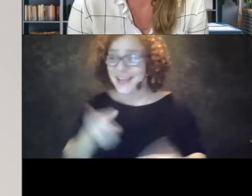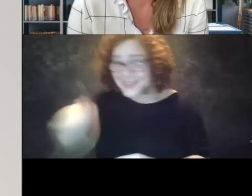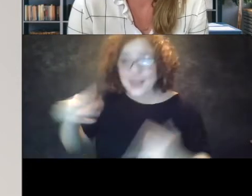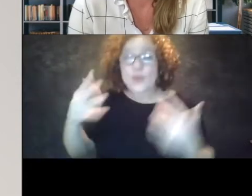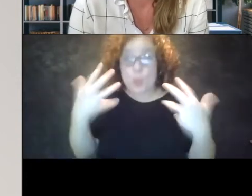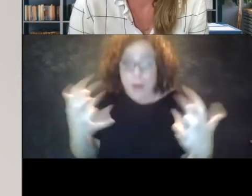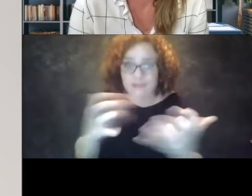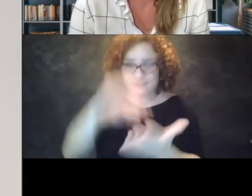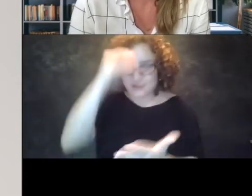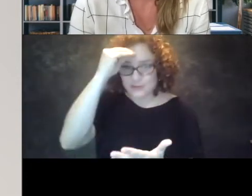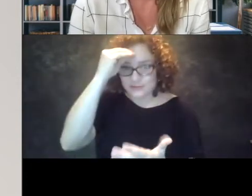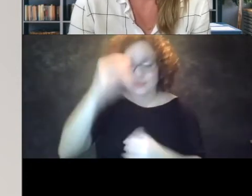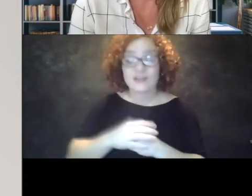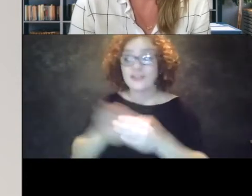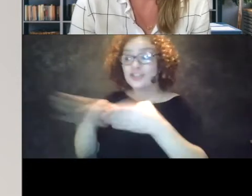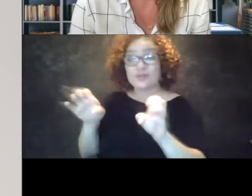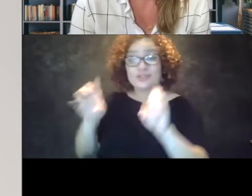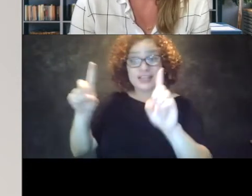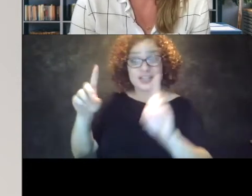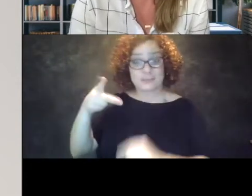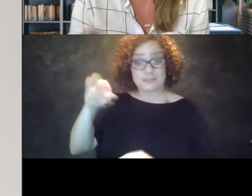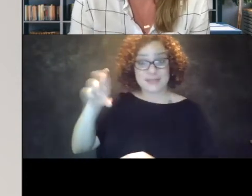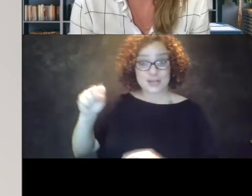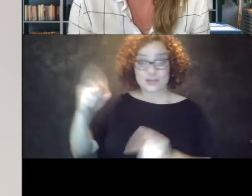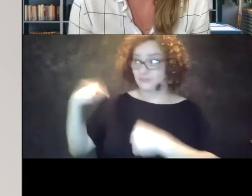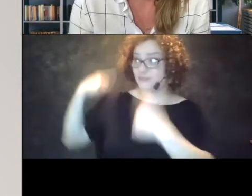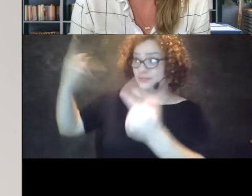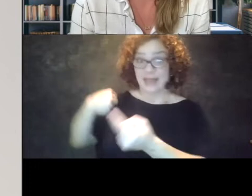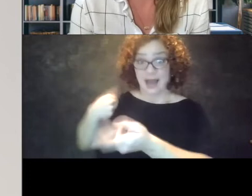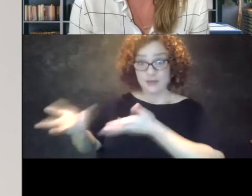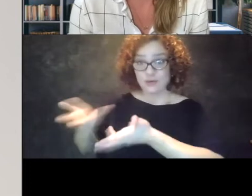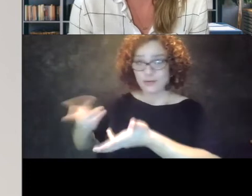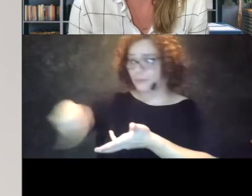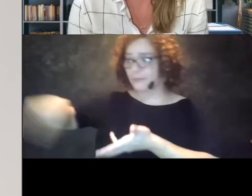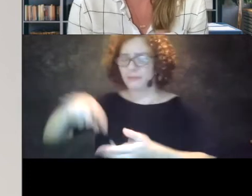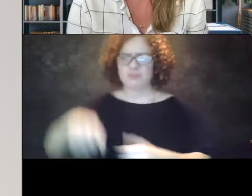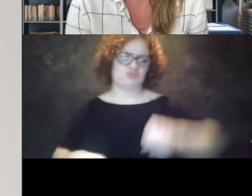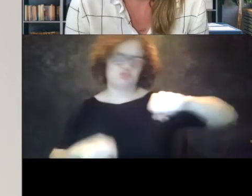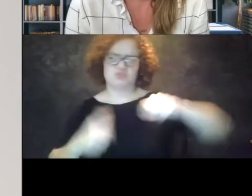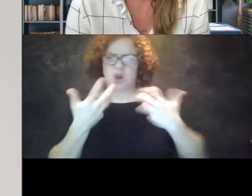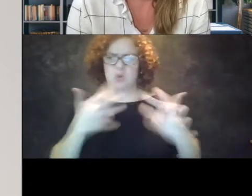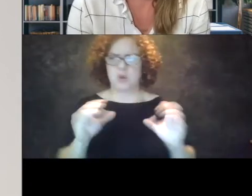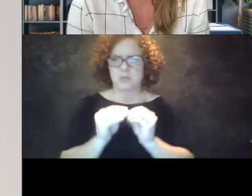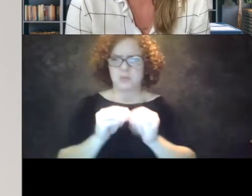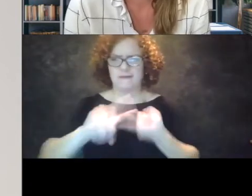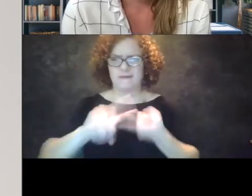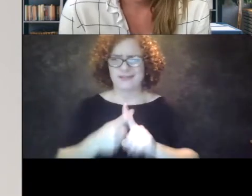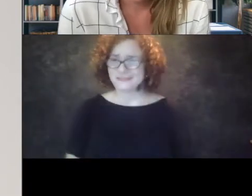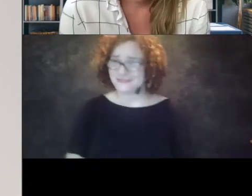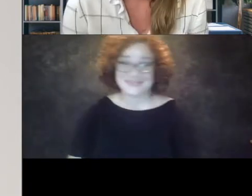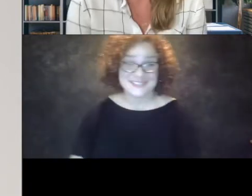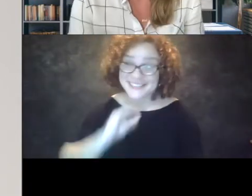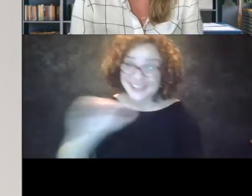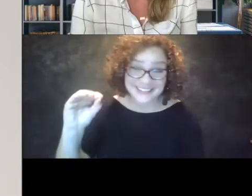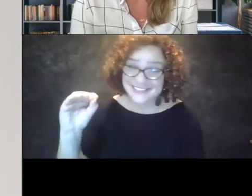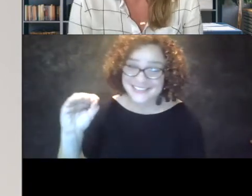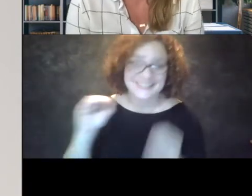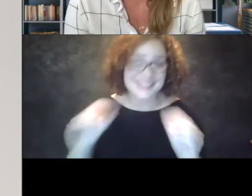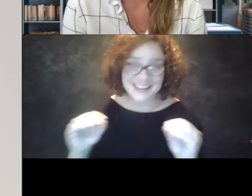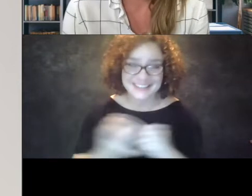student that, you know, didn't want to have more friends. Julie, I'm so sad. You can't